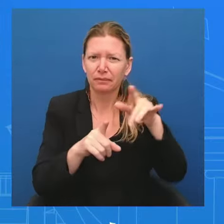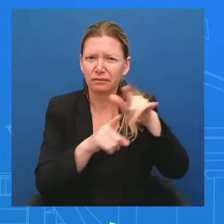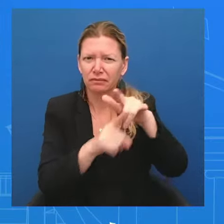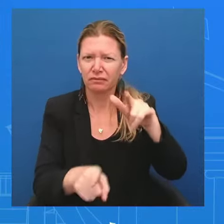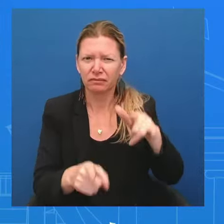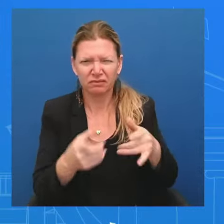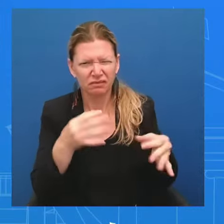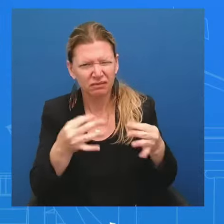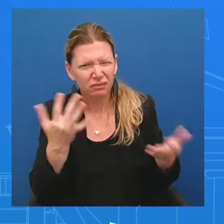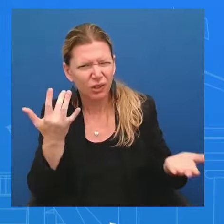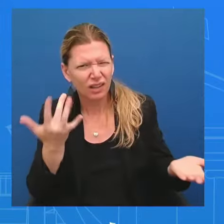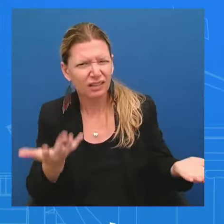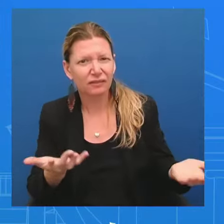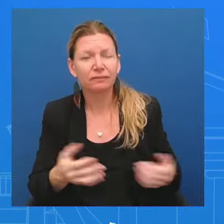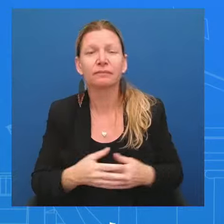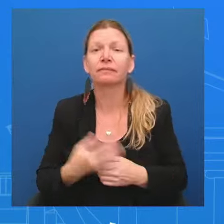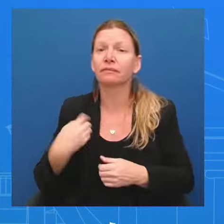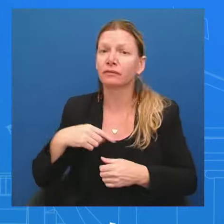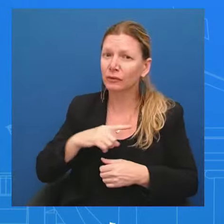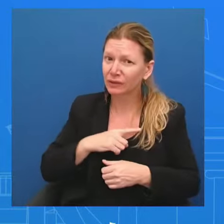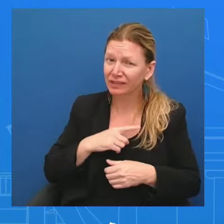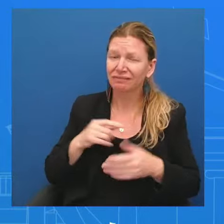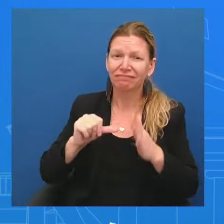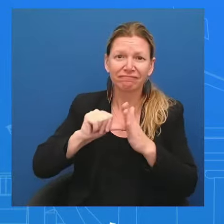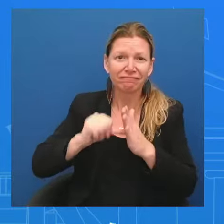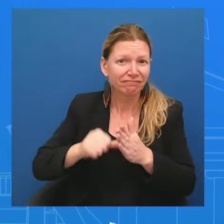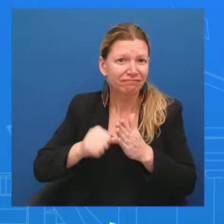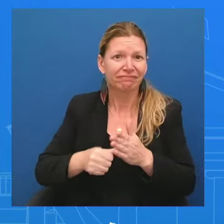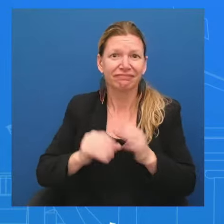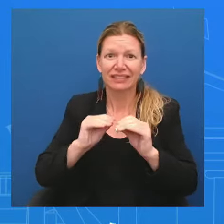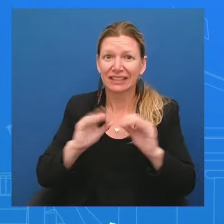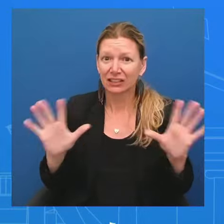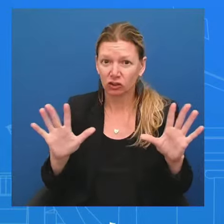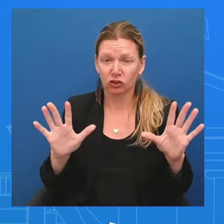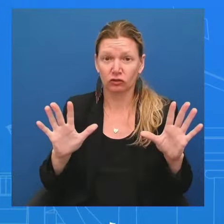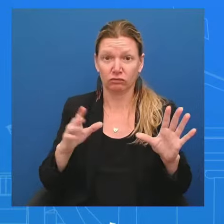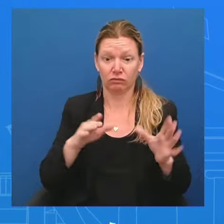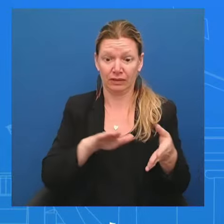about the deaths of innocent civilians. These deaths are not excused from that,